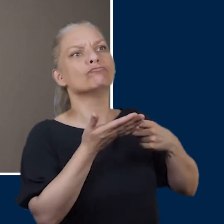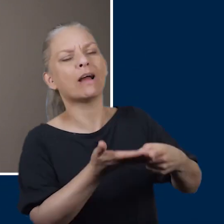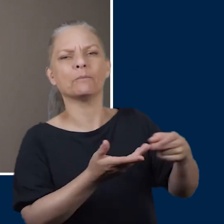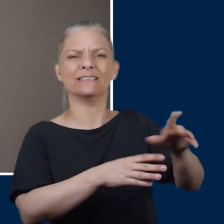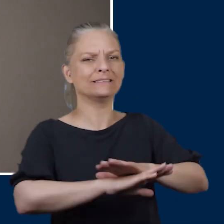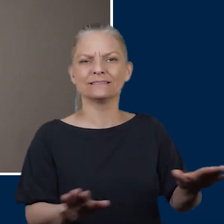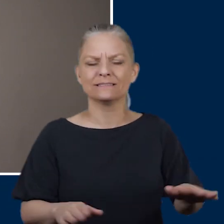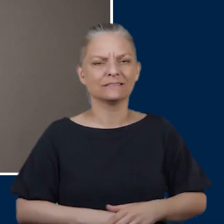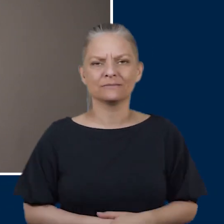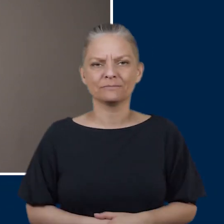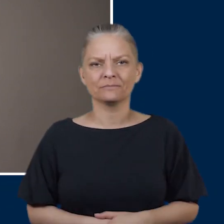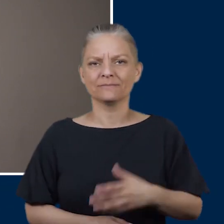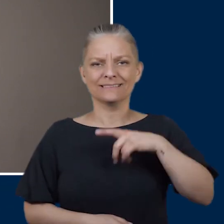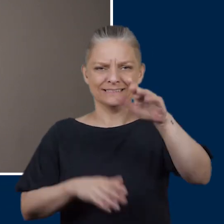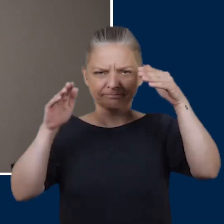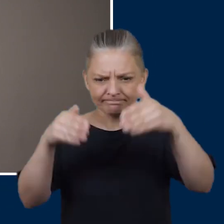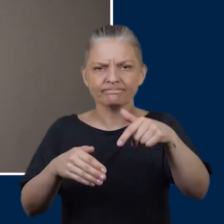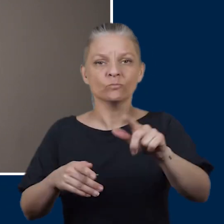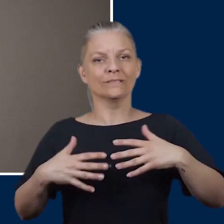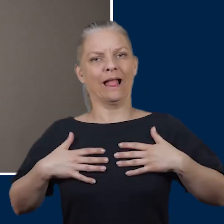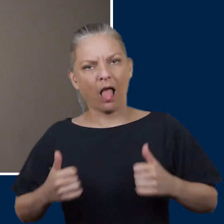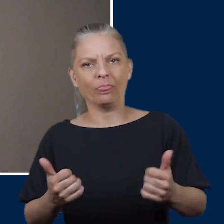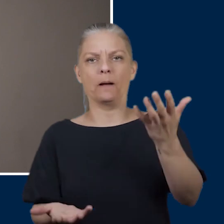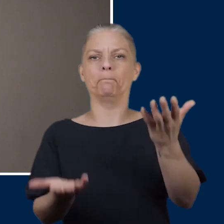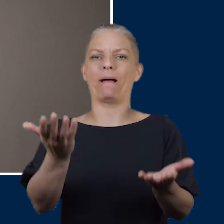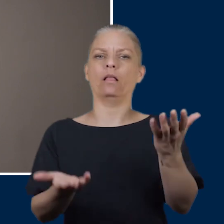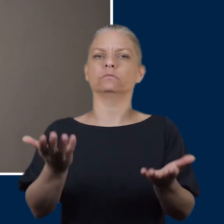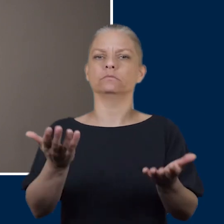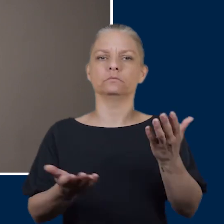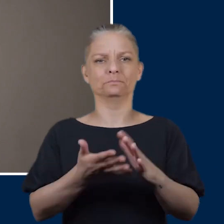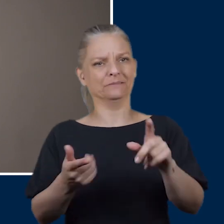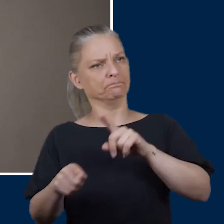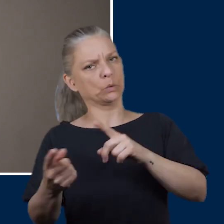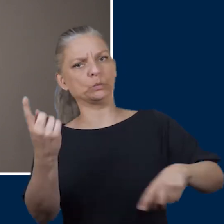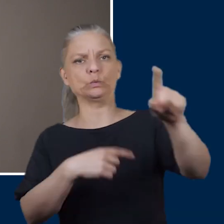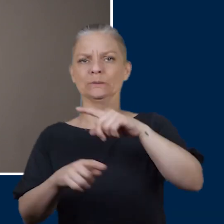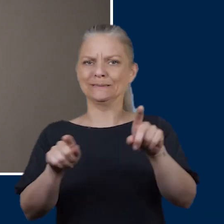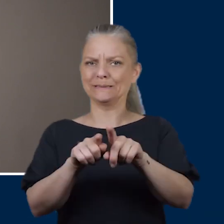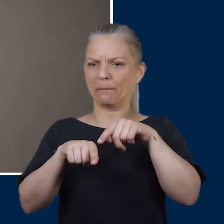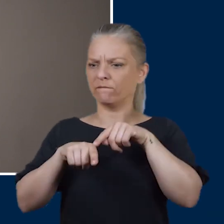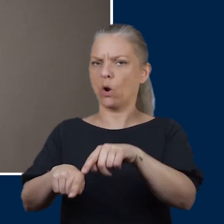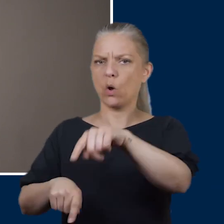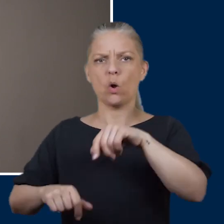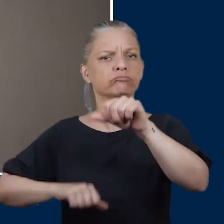diet which most of the population would benefit from following too. One of the ways in which we